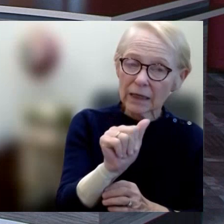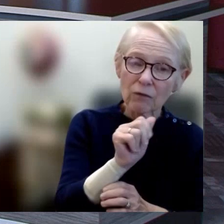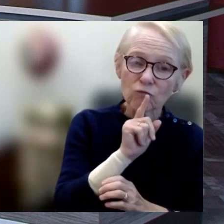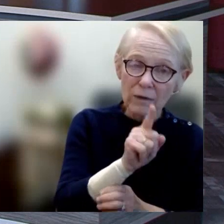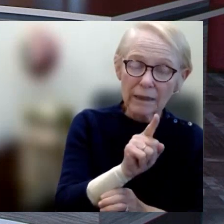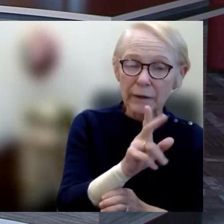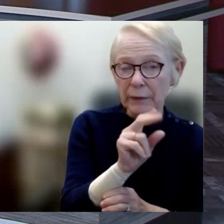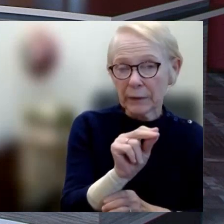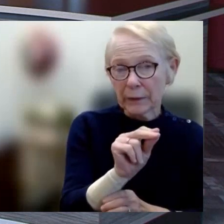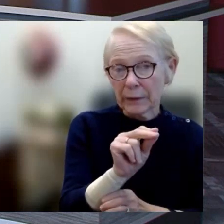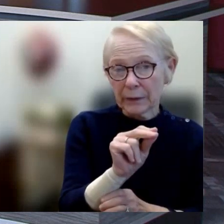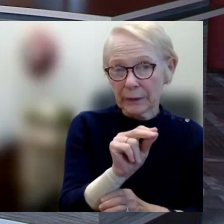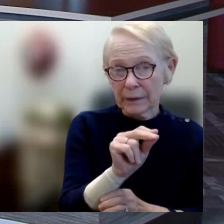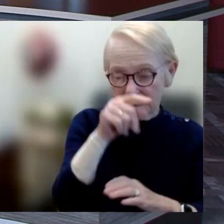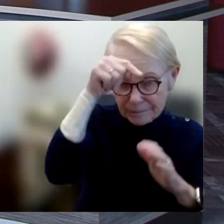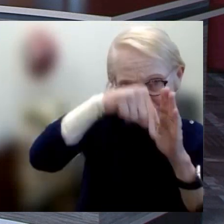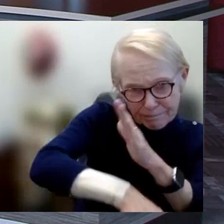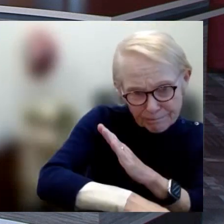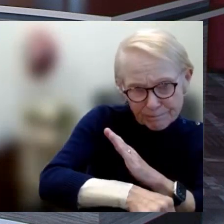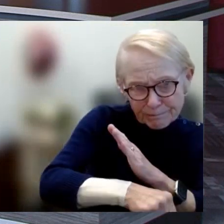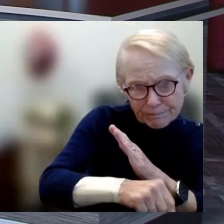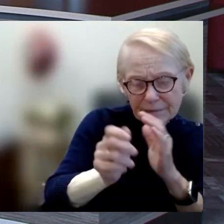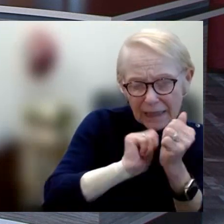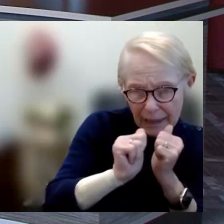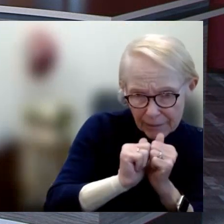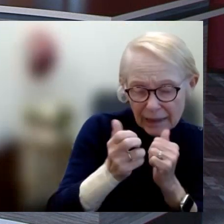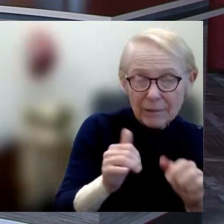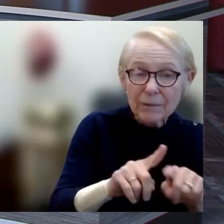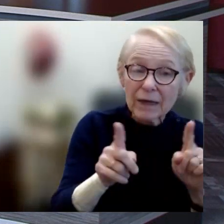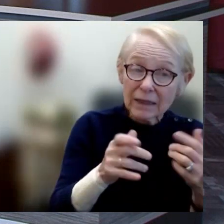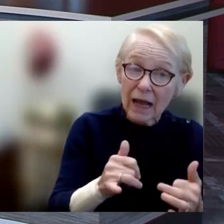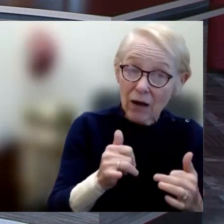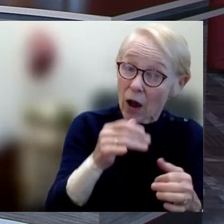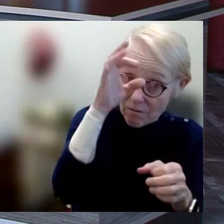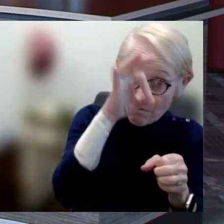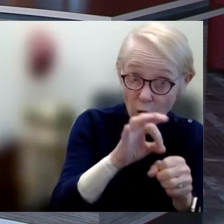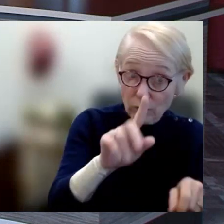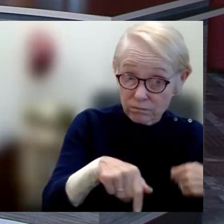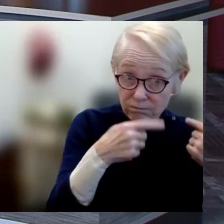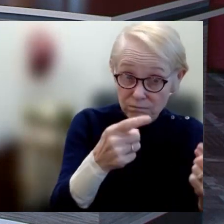versed in actually the campaign part of it but I am a lifelong voter and I certainly appreciate you